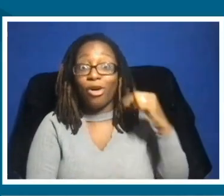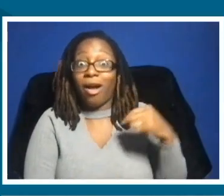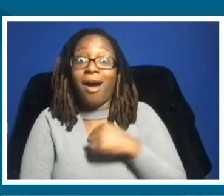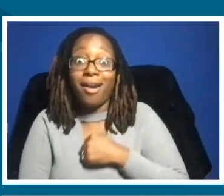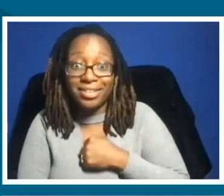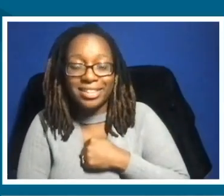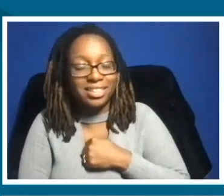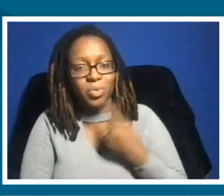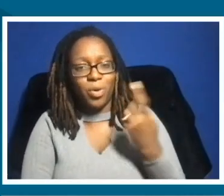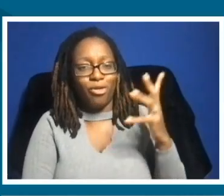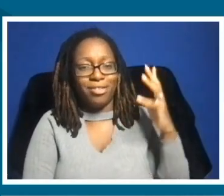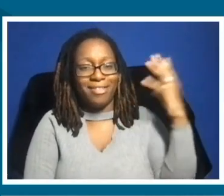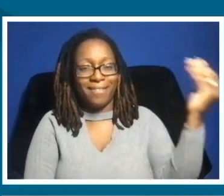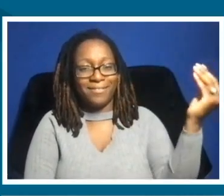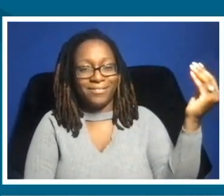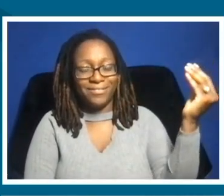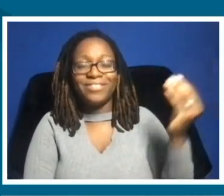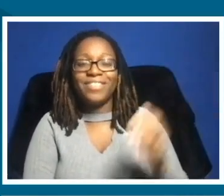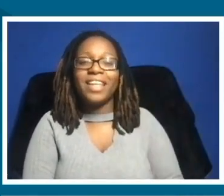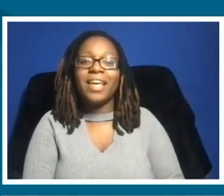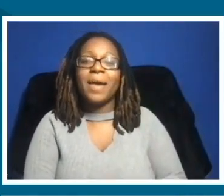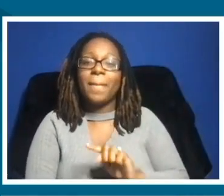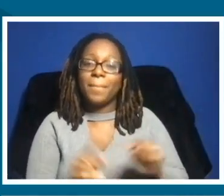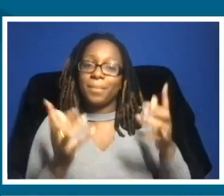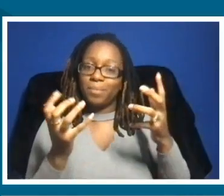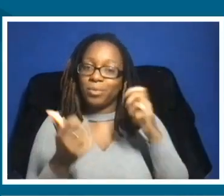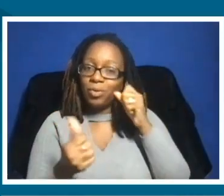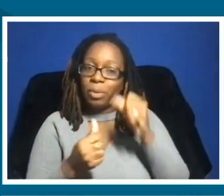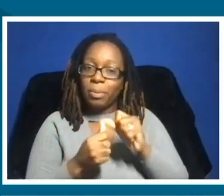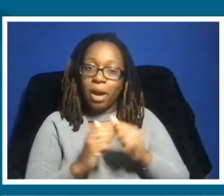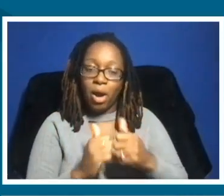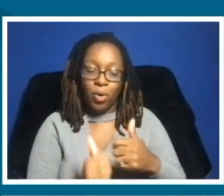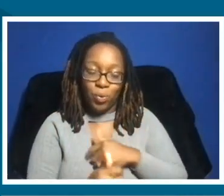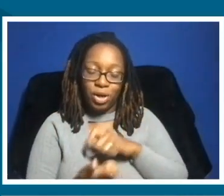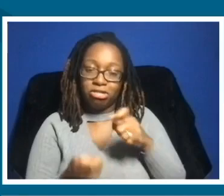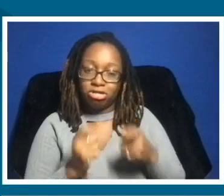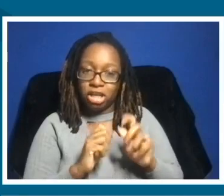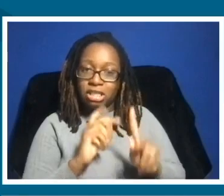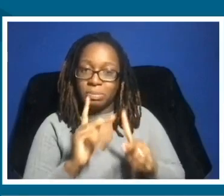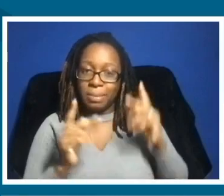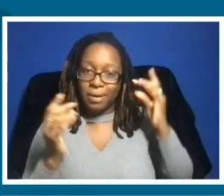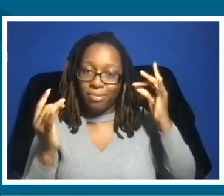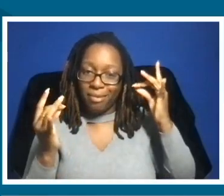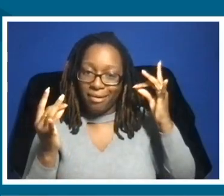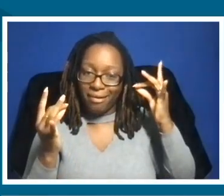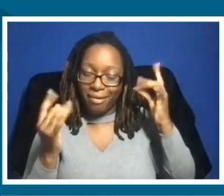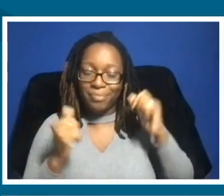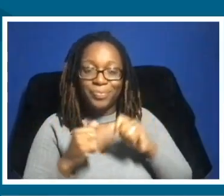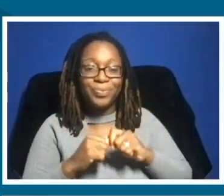first i want people i want to remember how we changed people's way of thinking